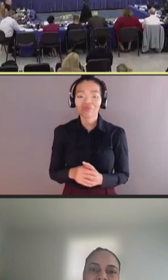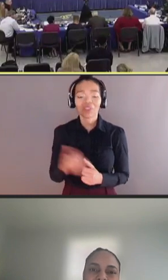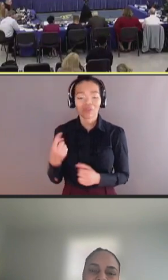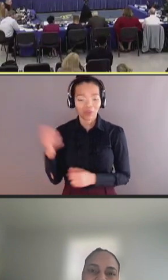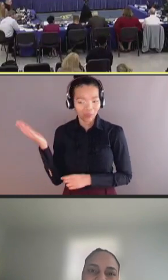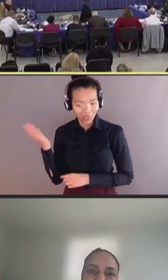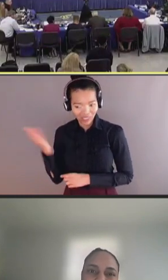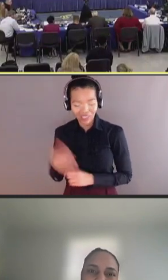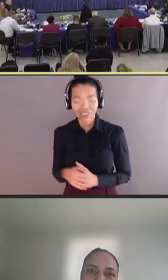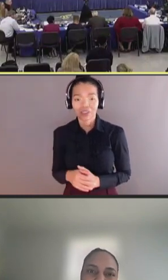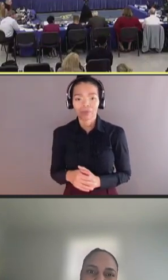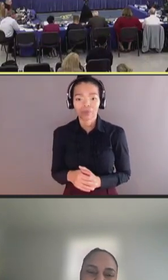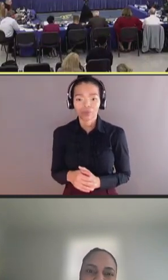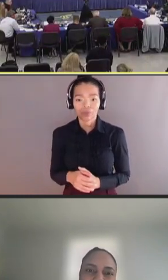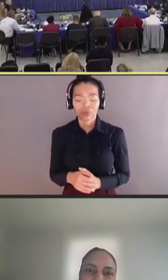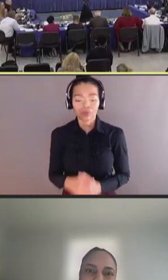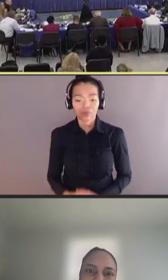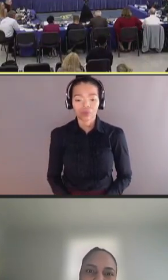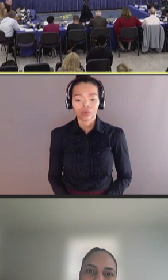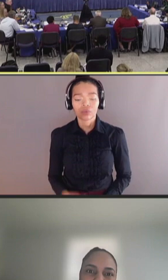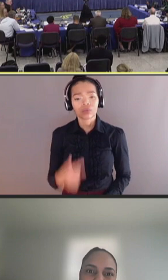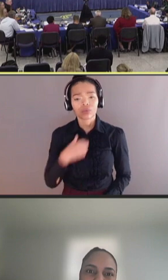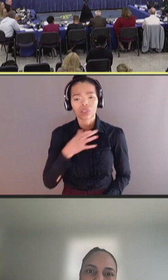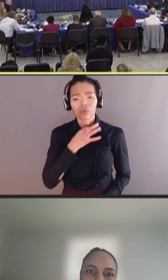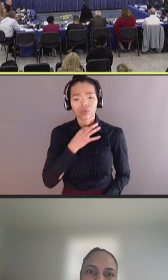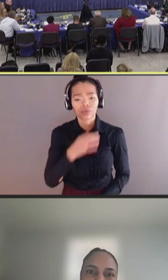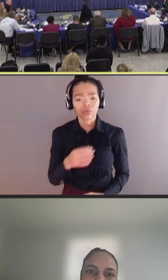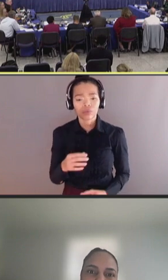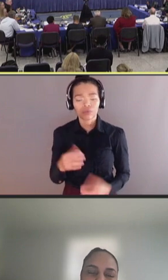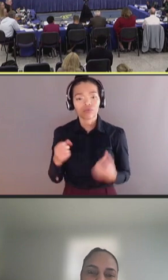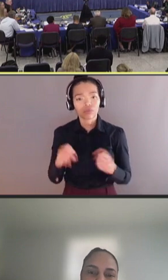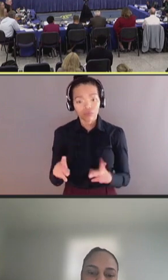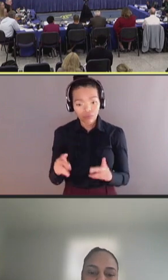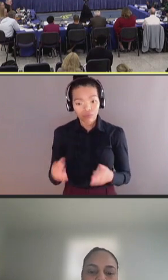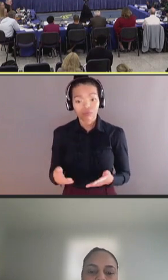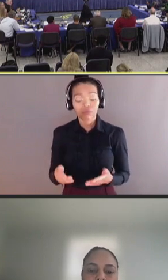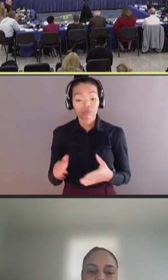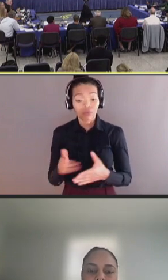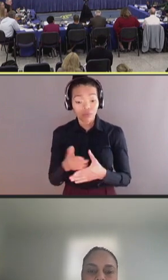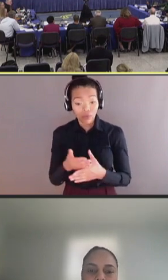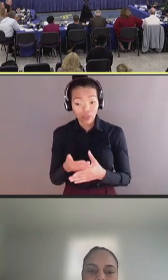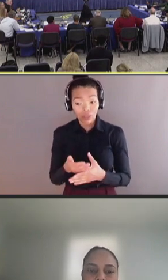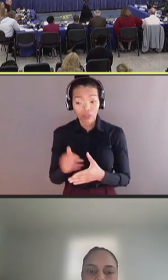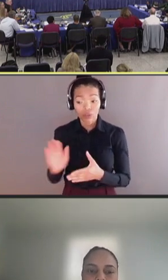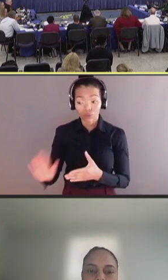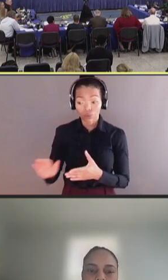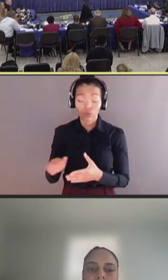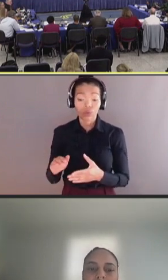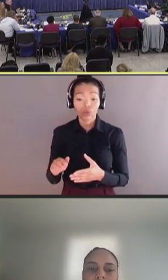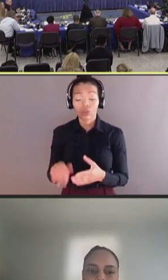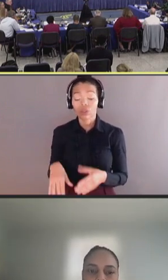I was just wondering if there's an opportunity to share your market research with other